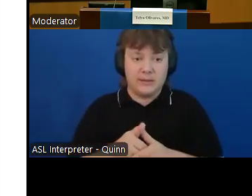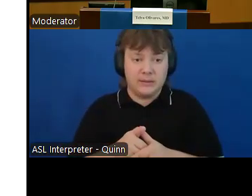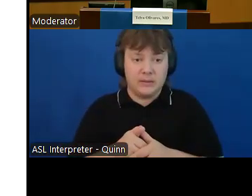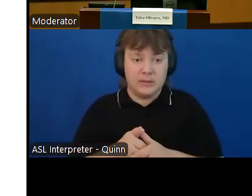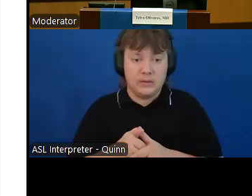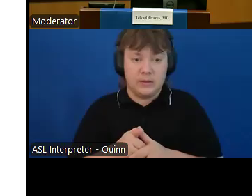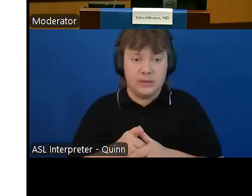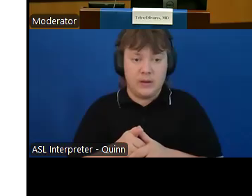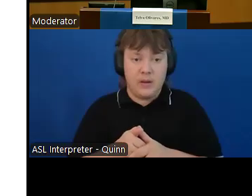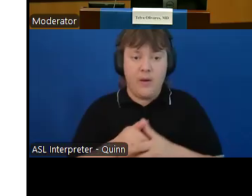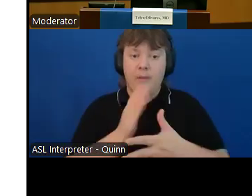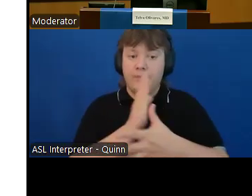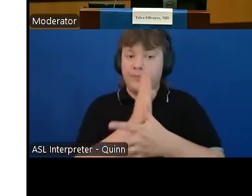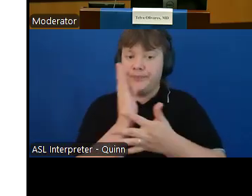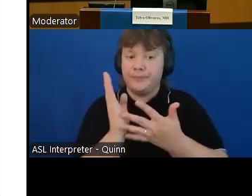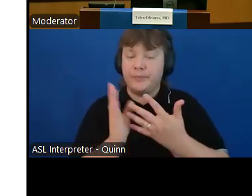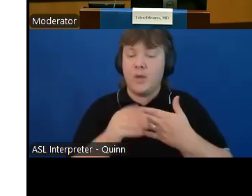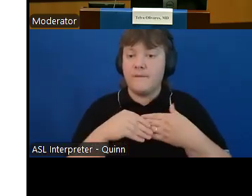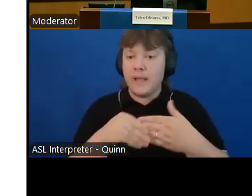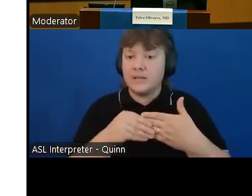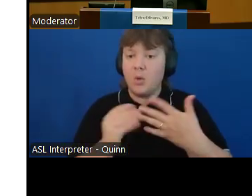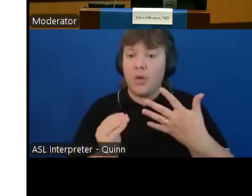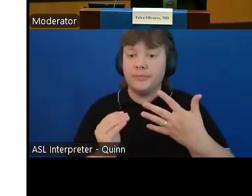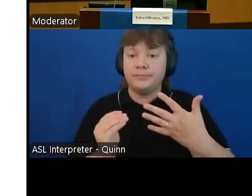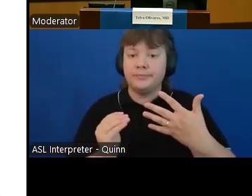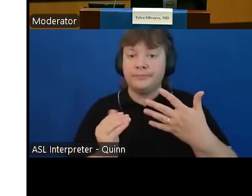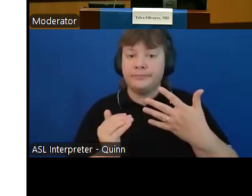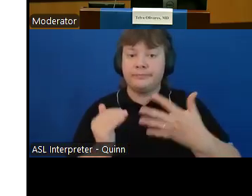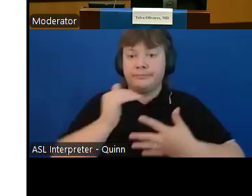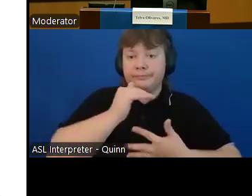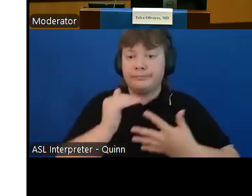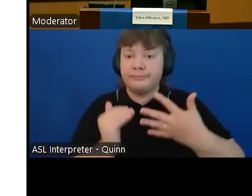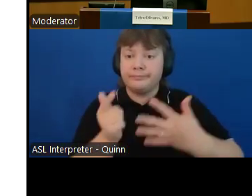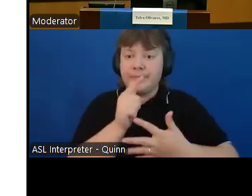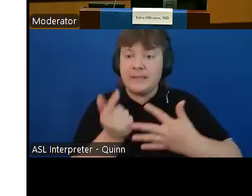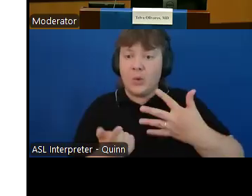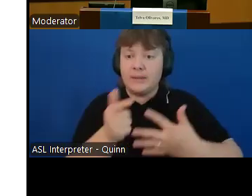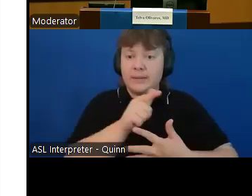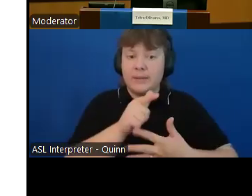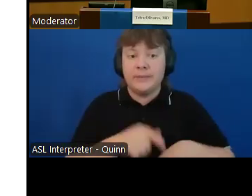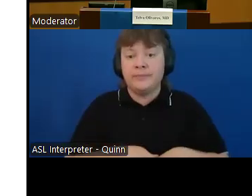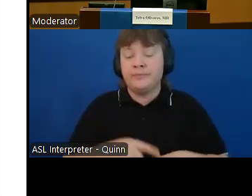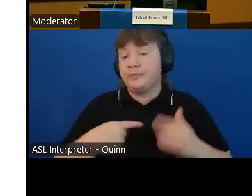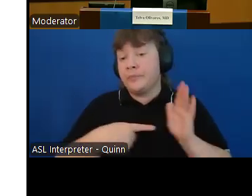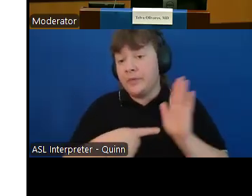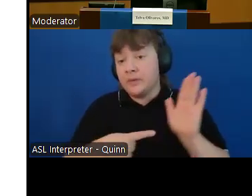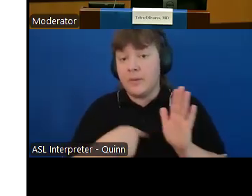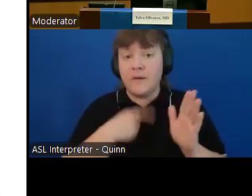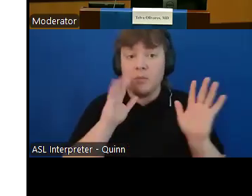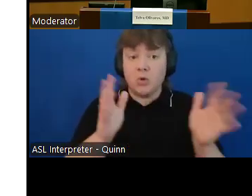are flexible in their sequence. It is possible for a for example I'm speaking with hospitalists